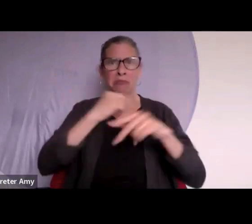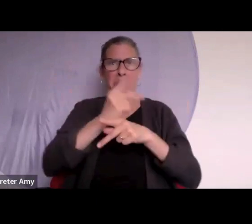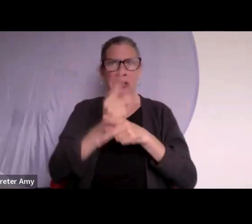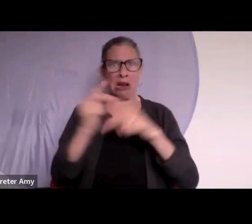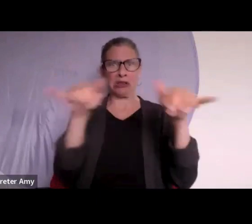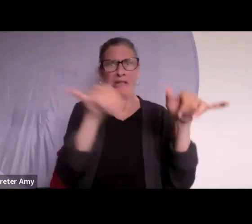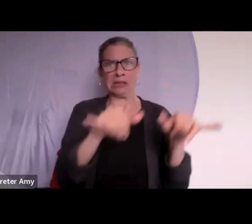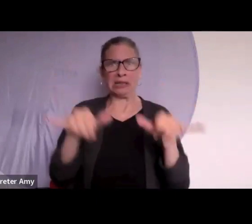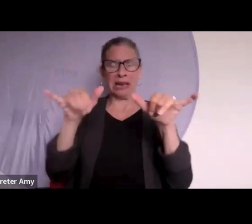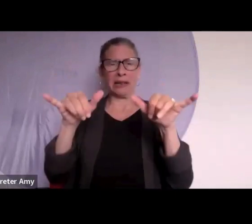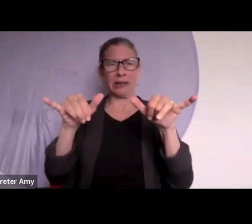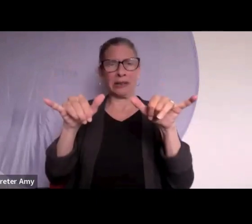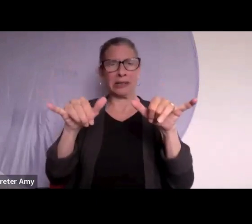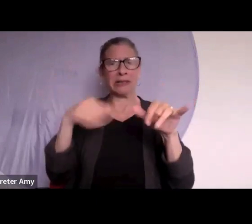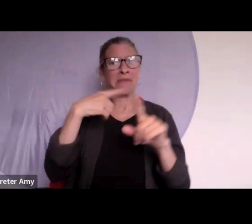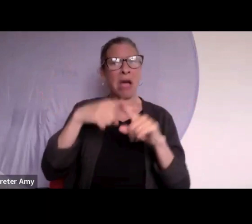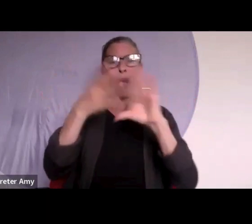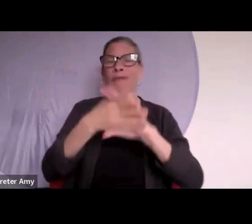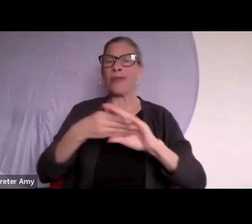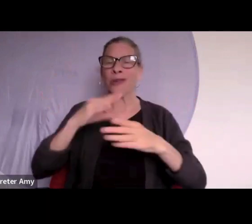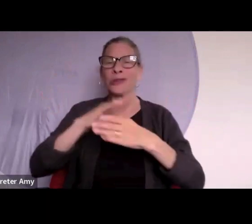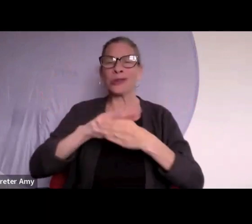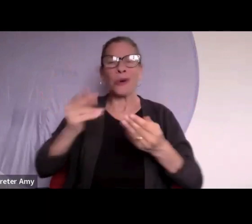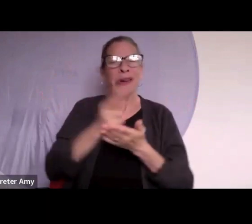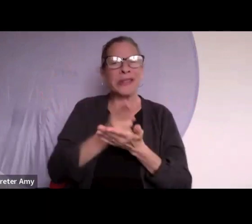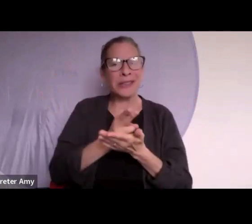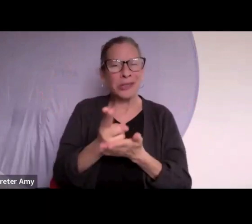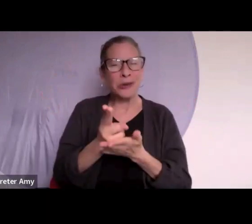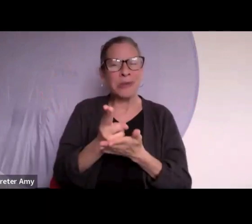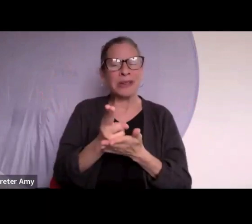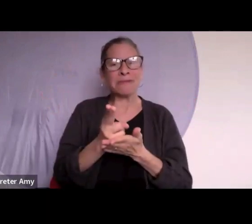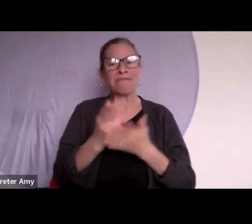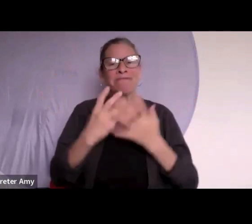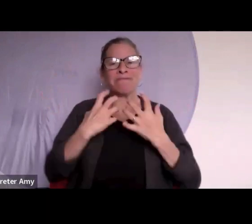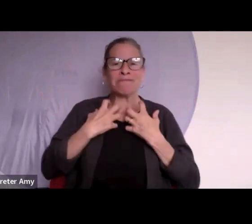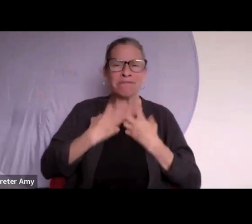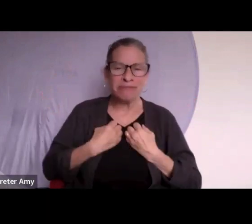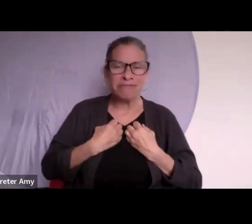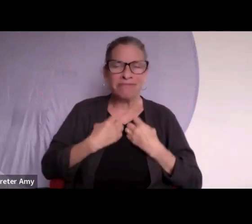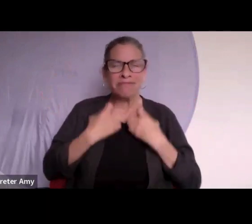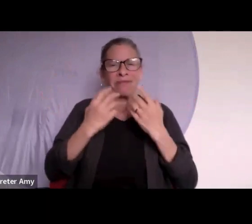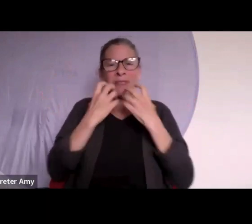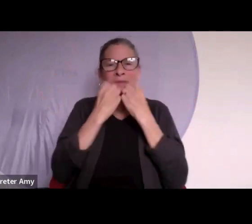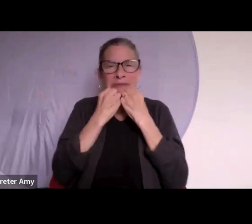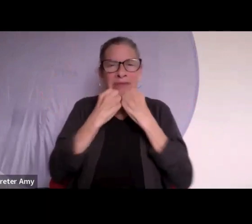story, our human story, and are made responsibly authentically